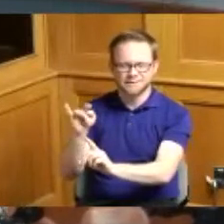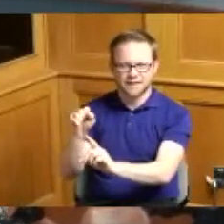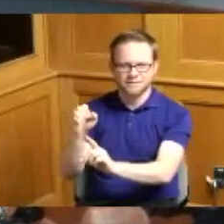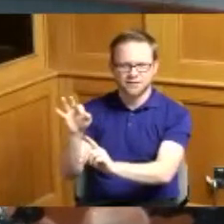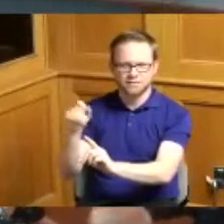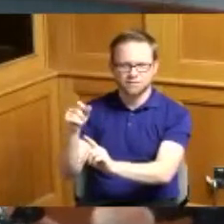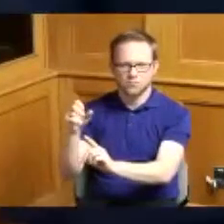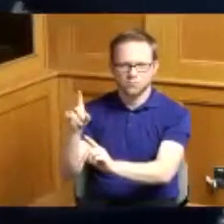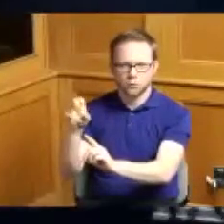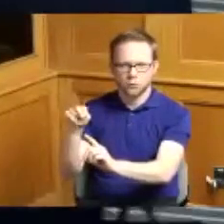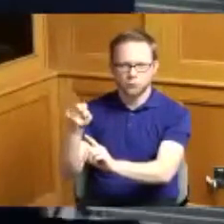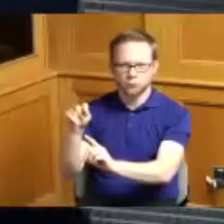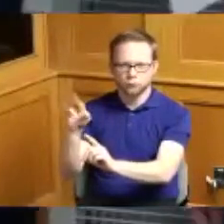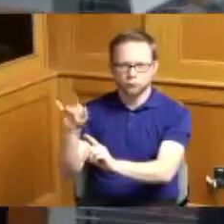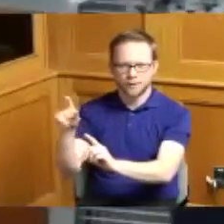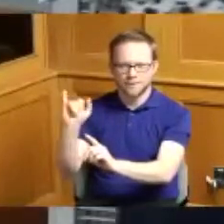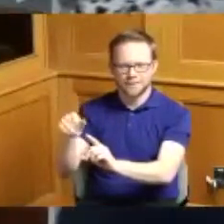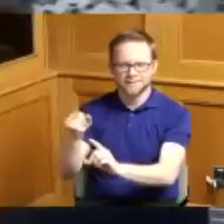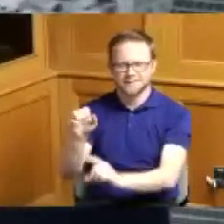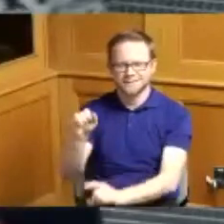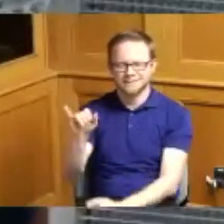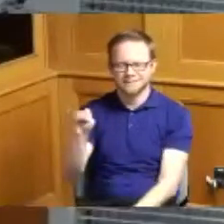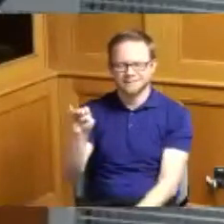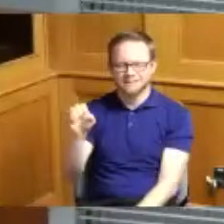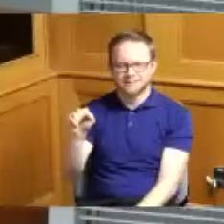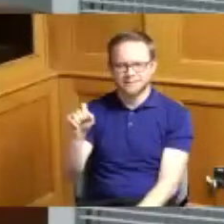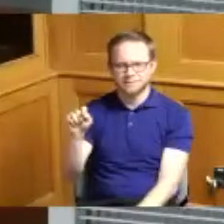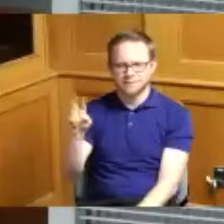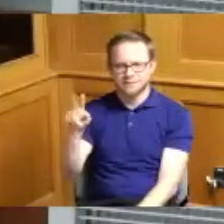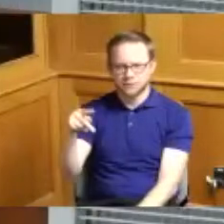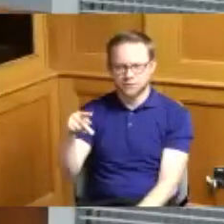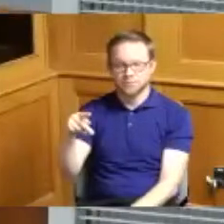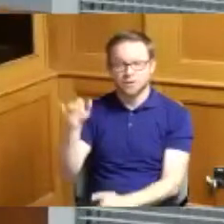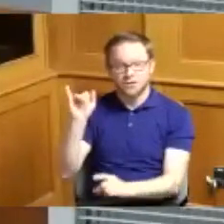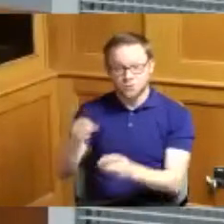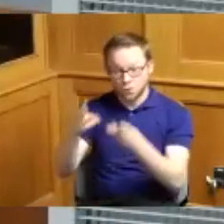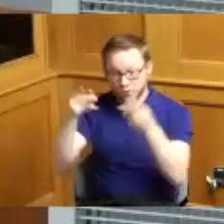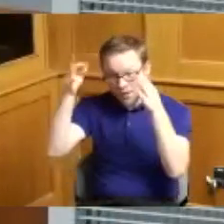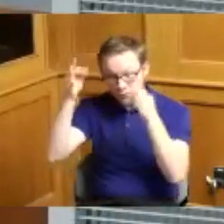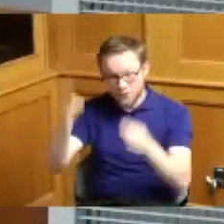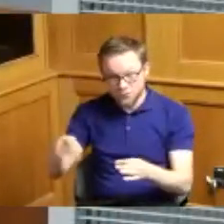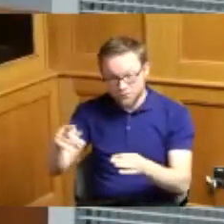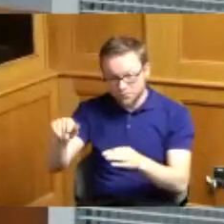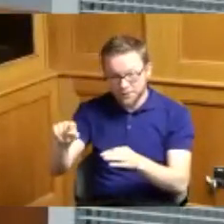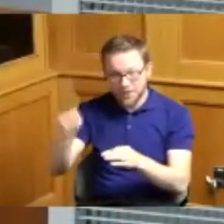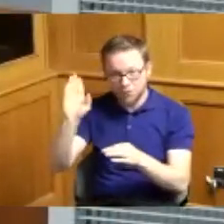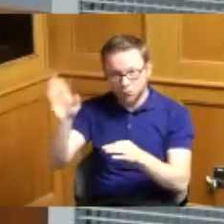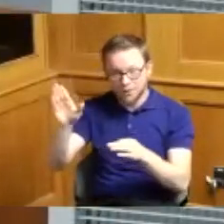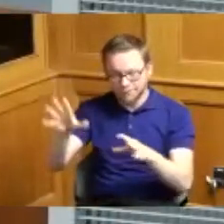of sims township this is the resolution and plot to accept the vacation as per the hearings that